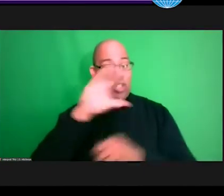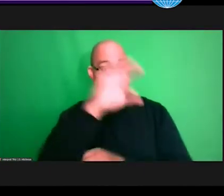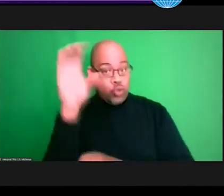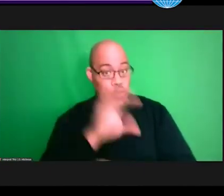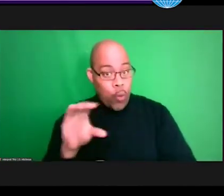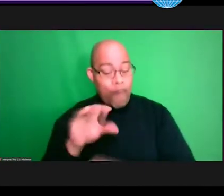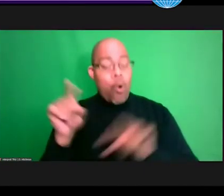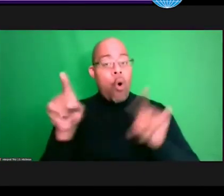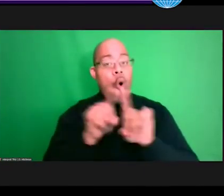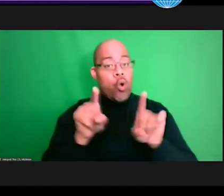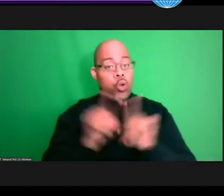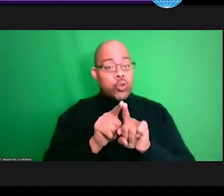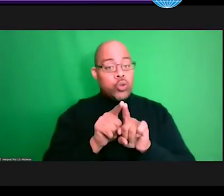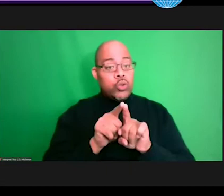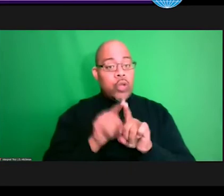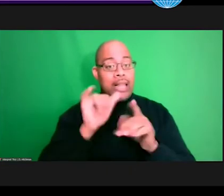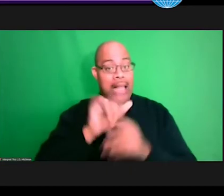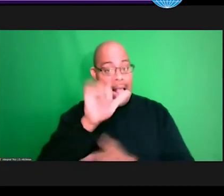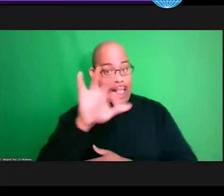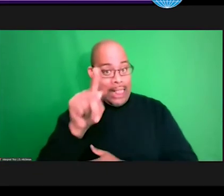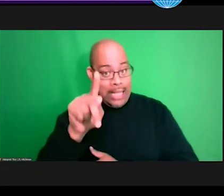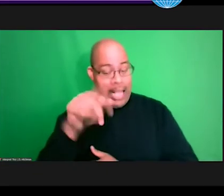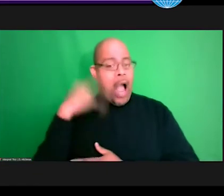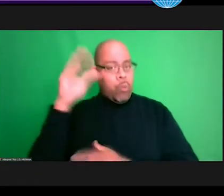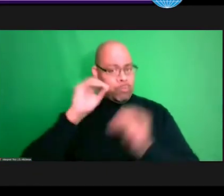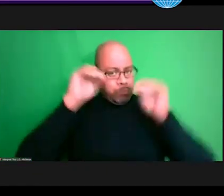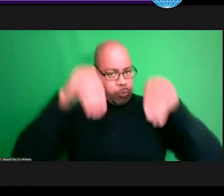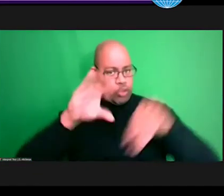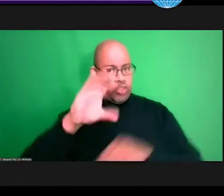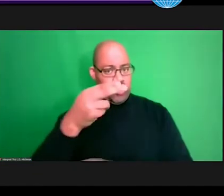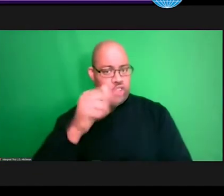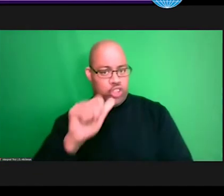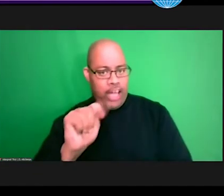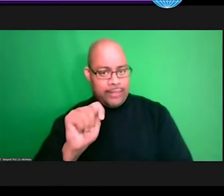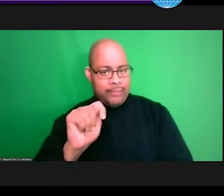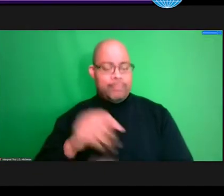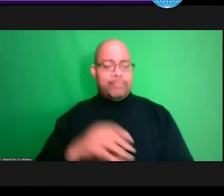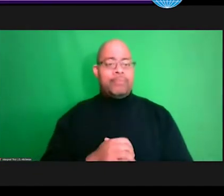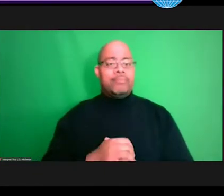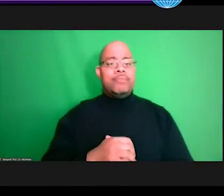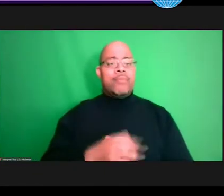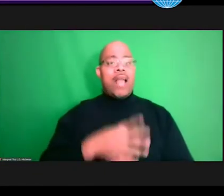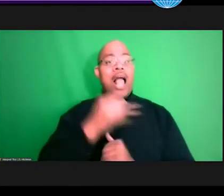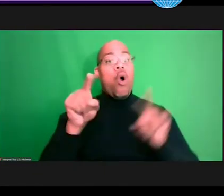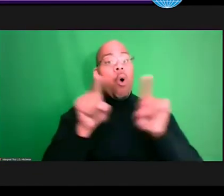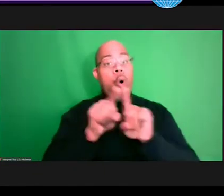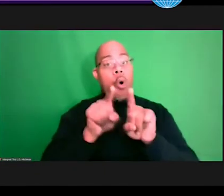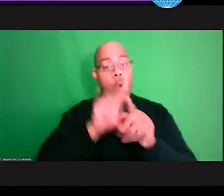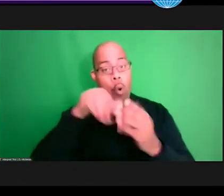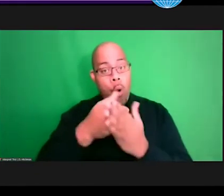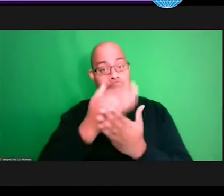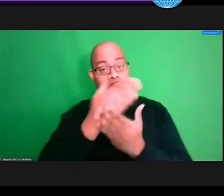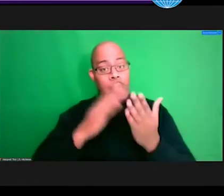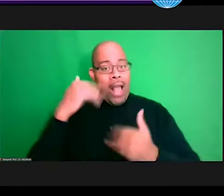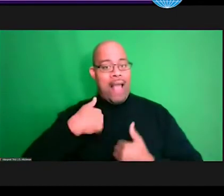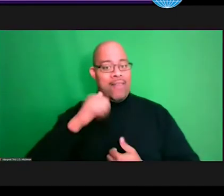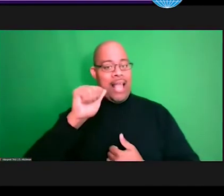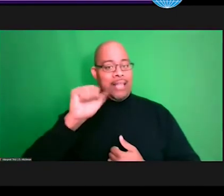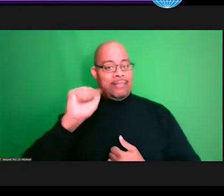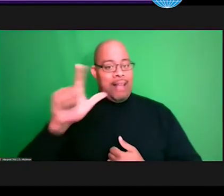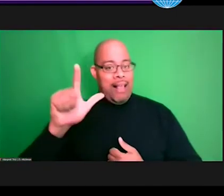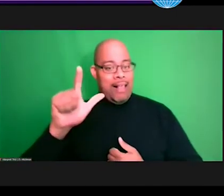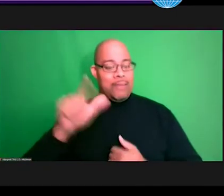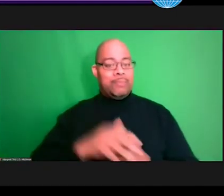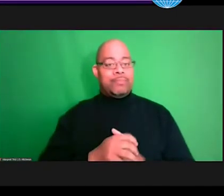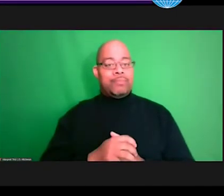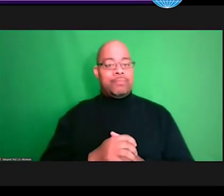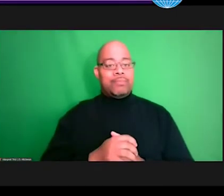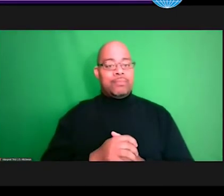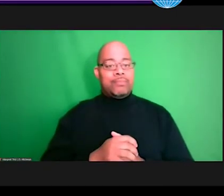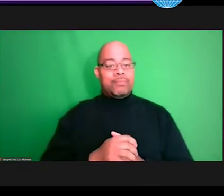as at this link, that I will put in the chat. All segments will have ASL, including the